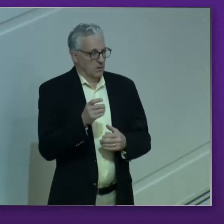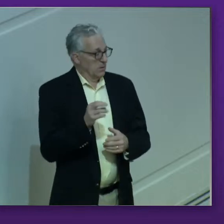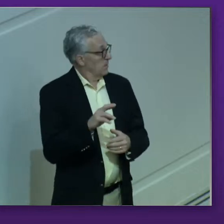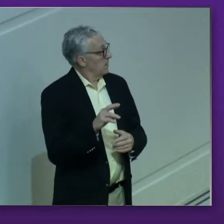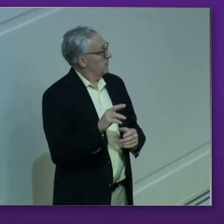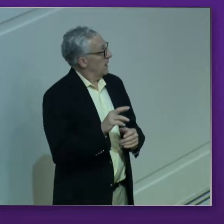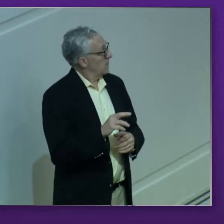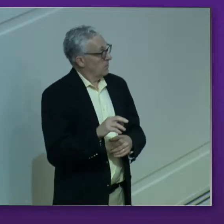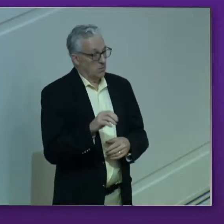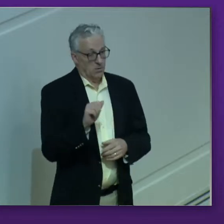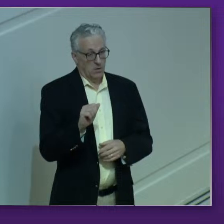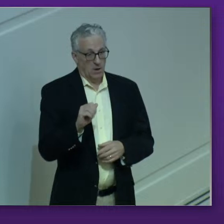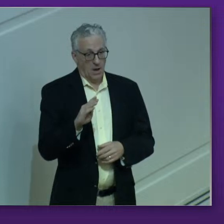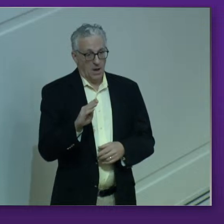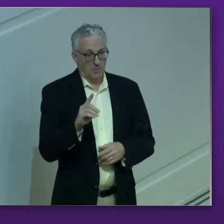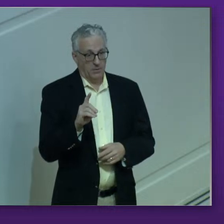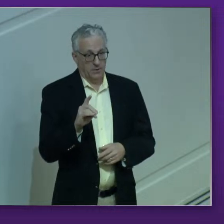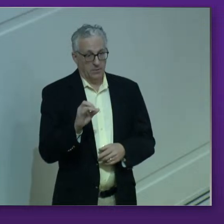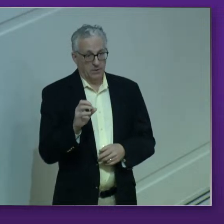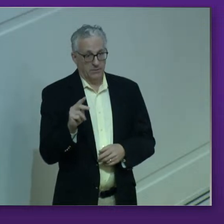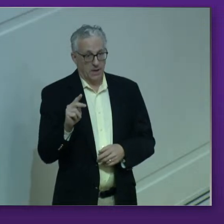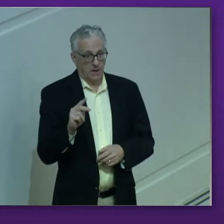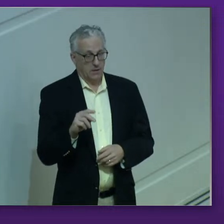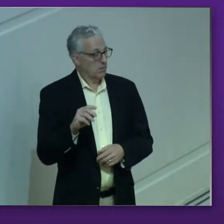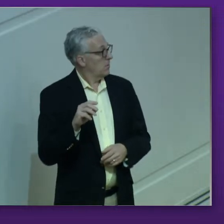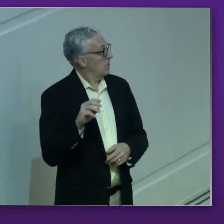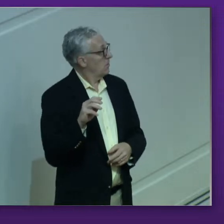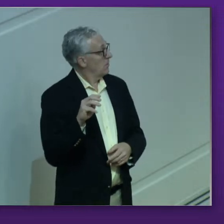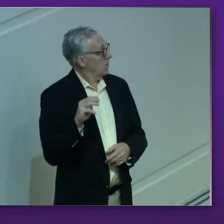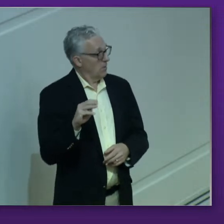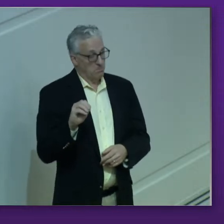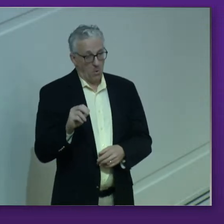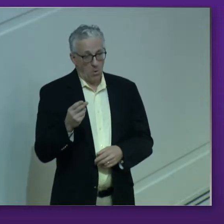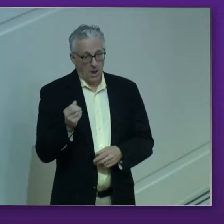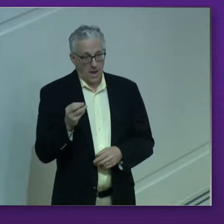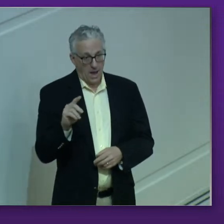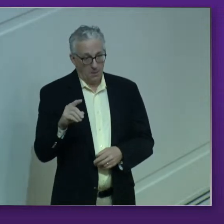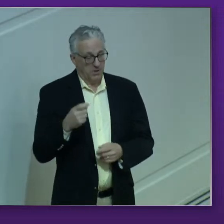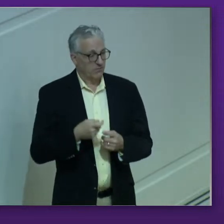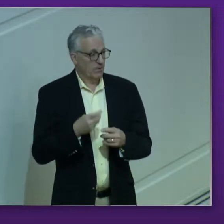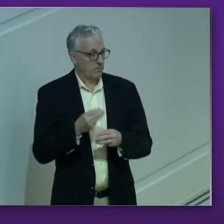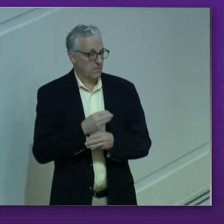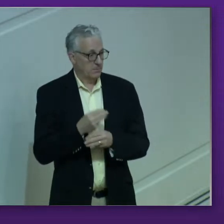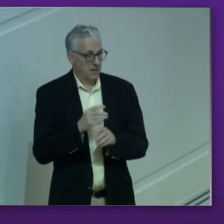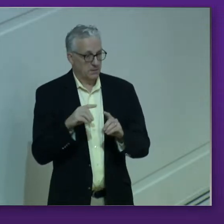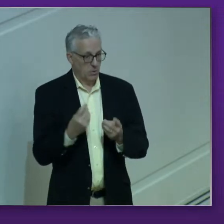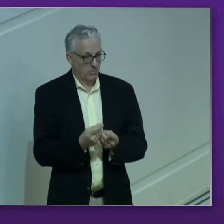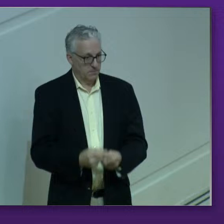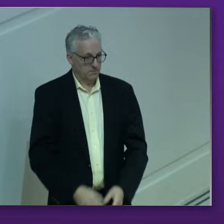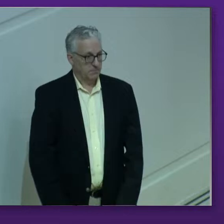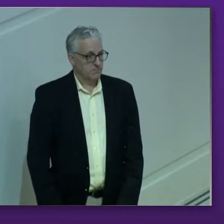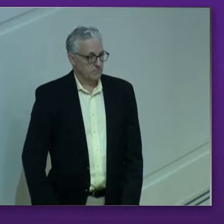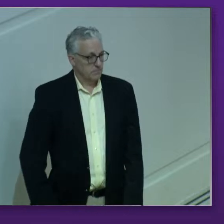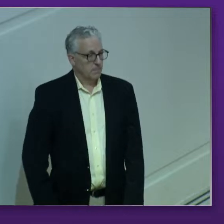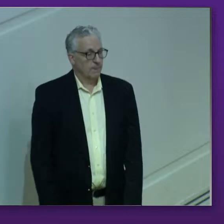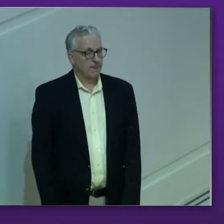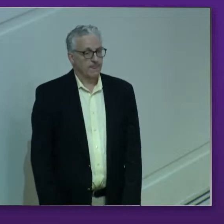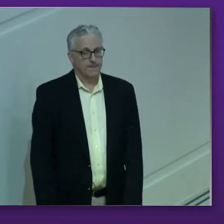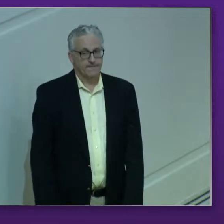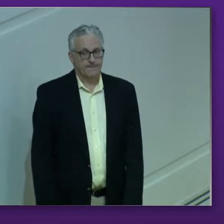PLEASE WELCOME. [LISTING NAMES] FROM THE